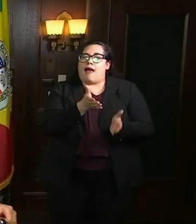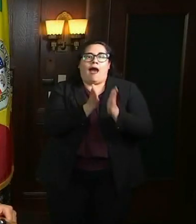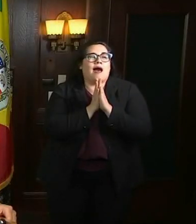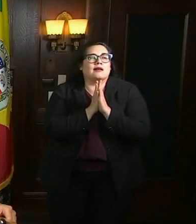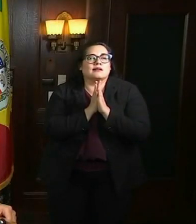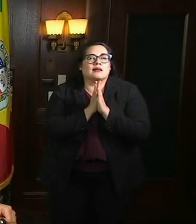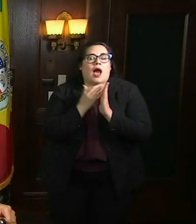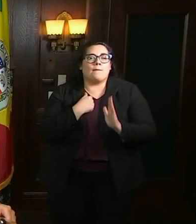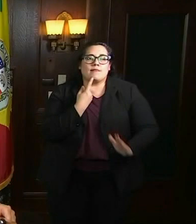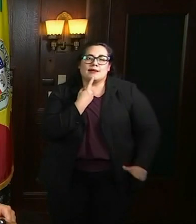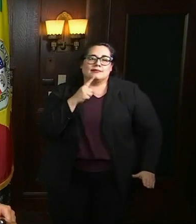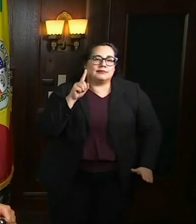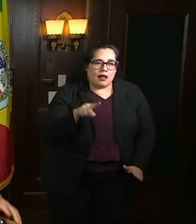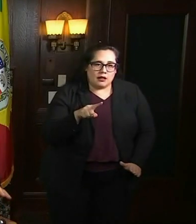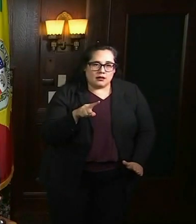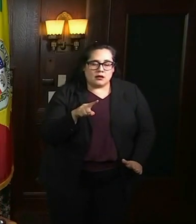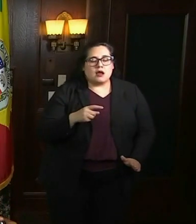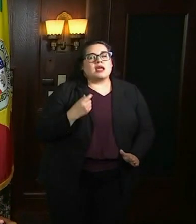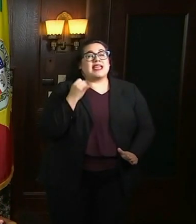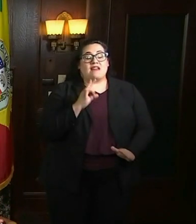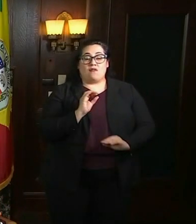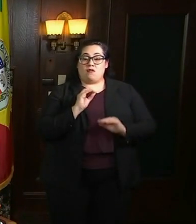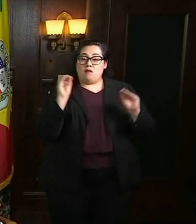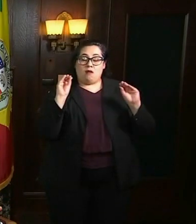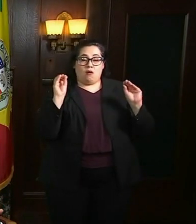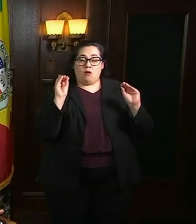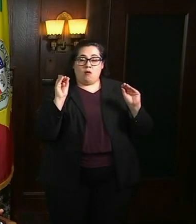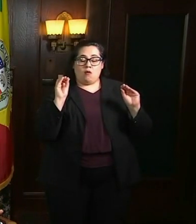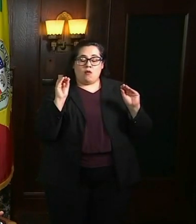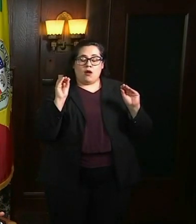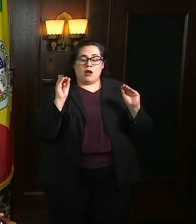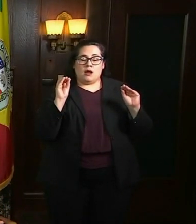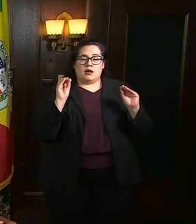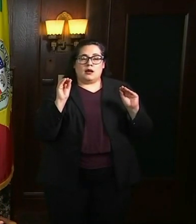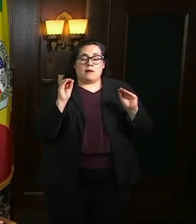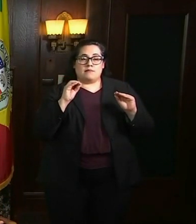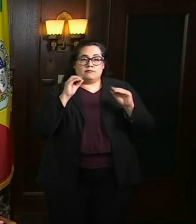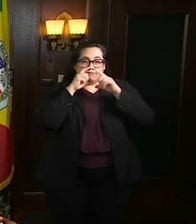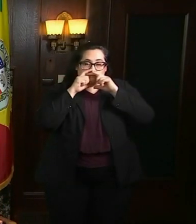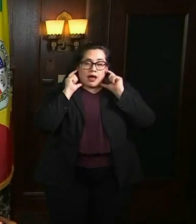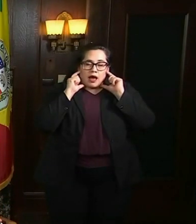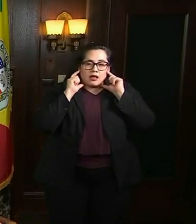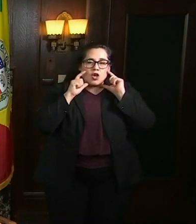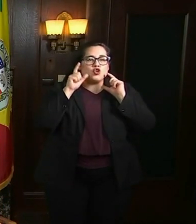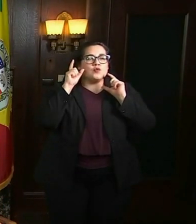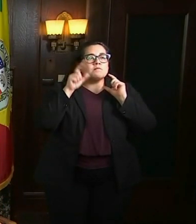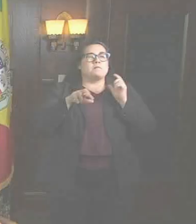I AM NOT ASKING YOU, I AM TELLING YOU, IF THERE IS NO MASK, THERE SHOULD BE NO